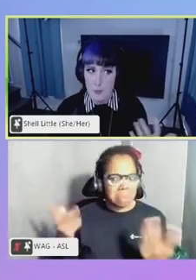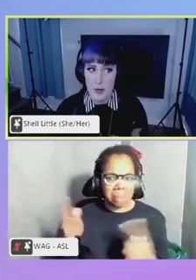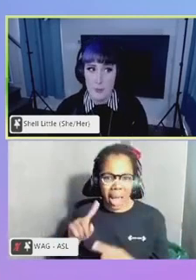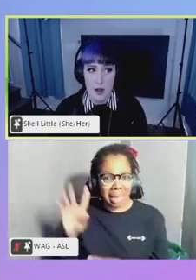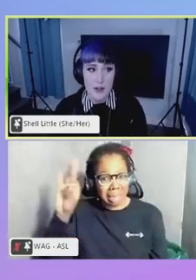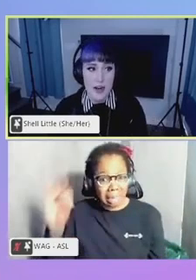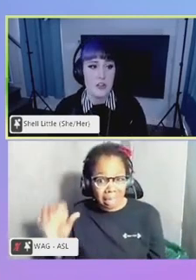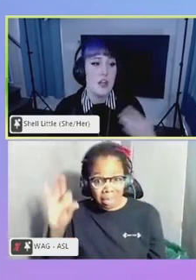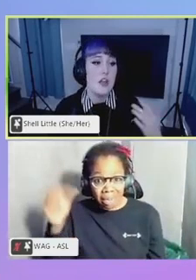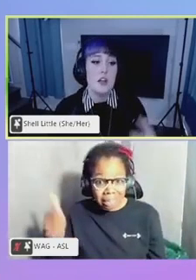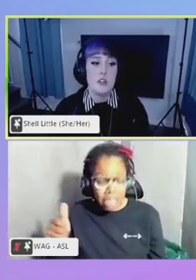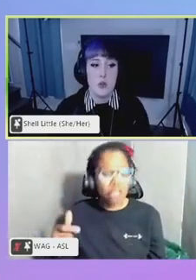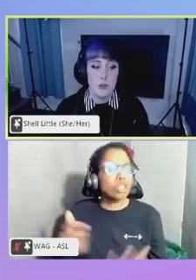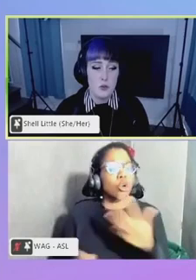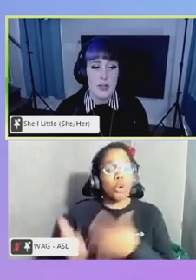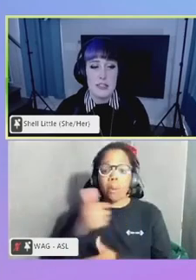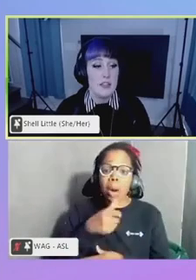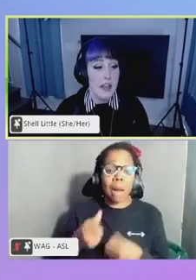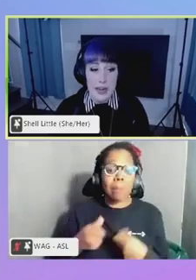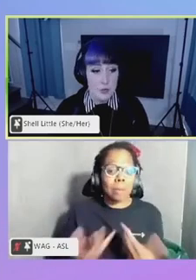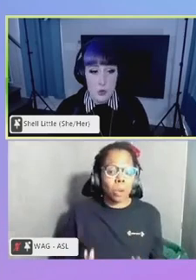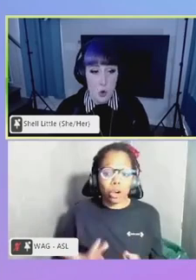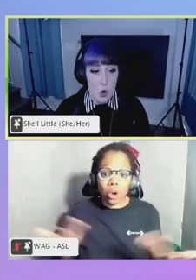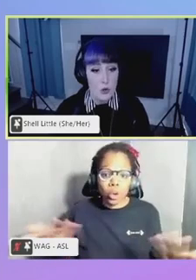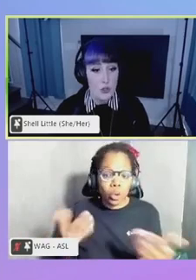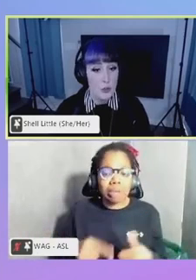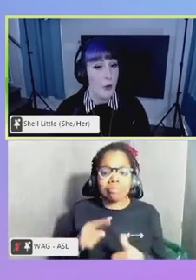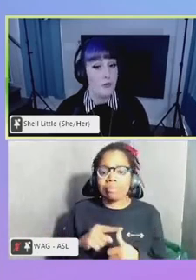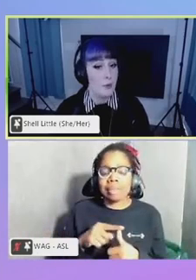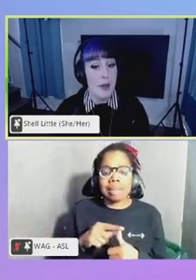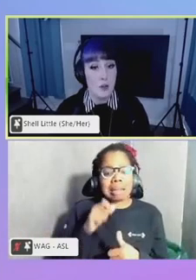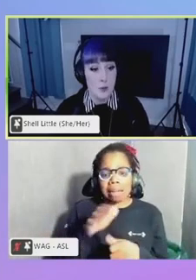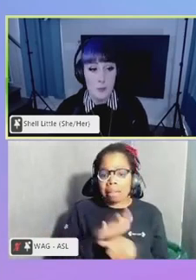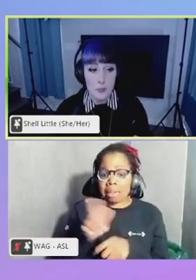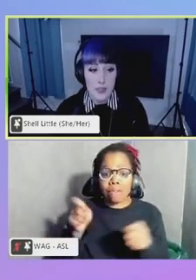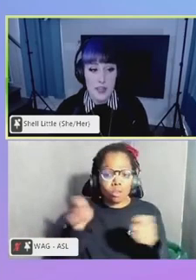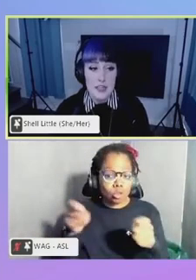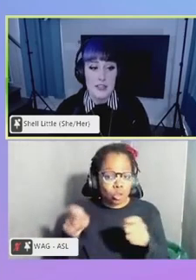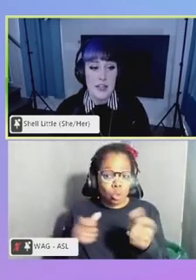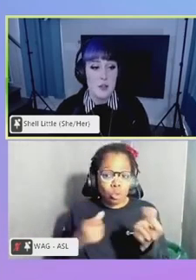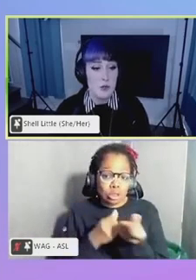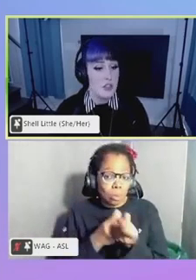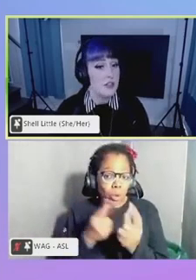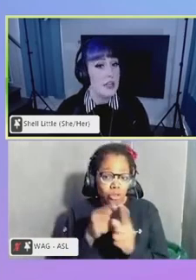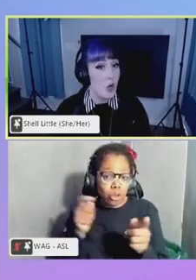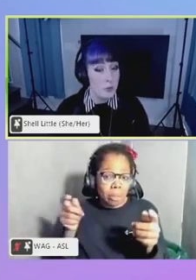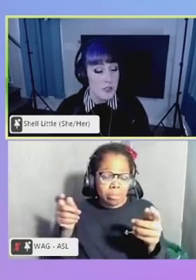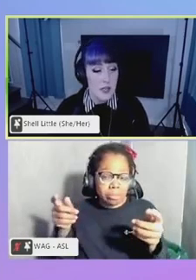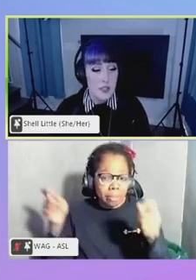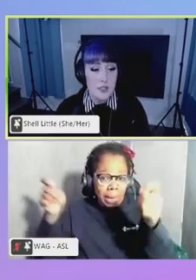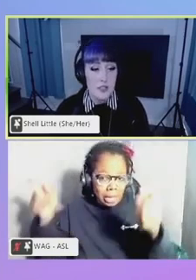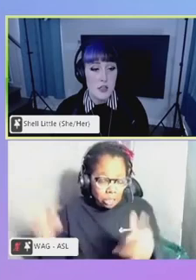checking that out of ten. You are check -- supposed to check maybe one or two to. I have a list of some of the